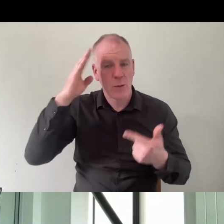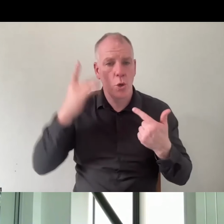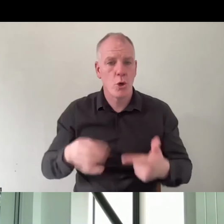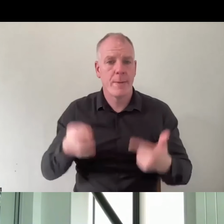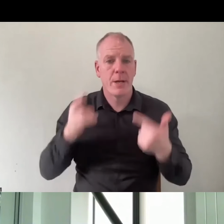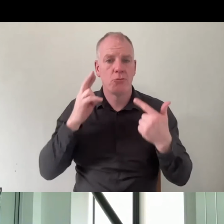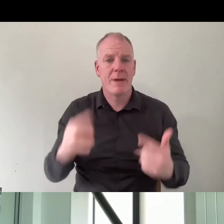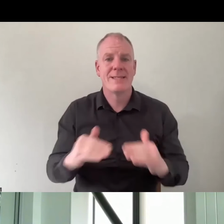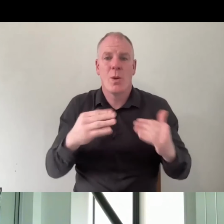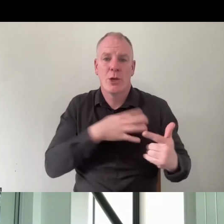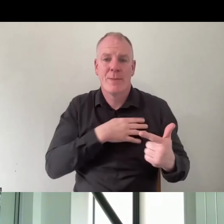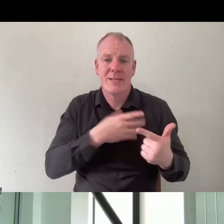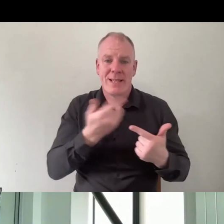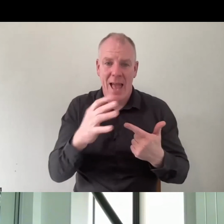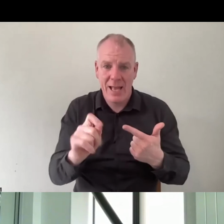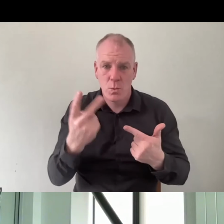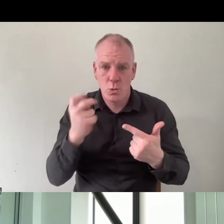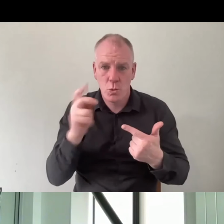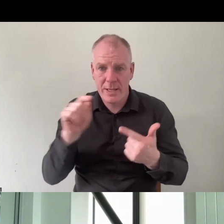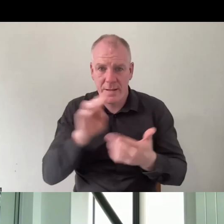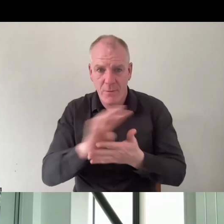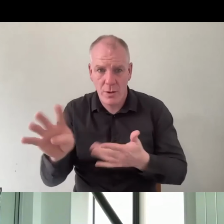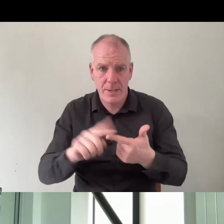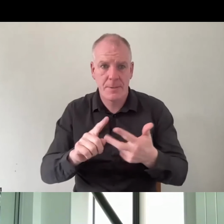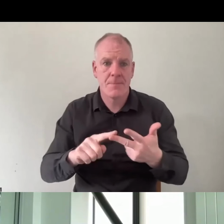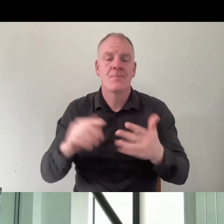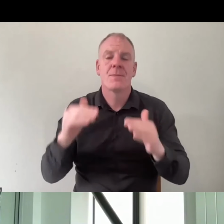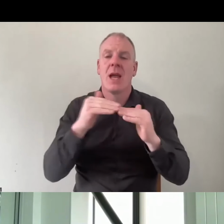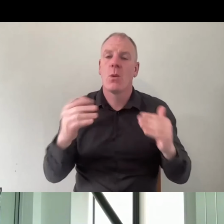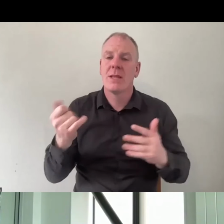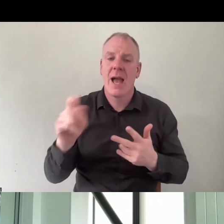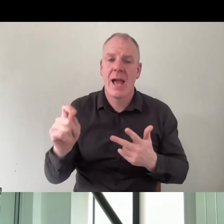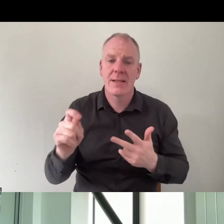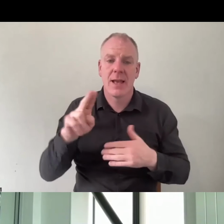the Equality Acts, the NDIS — National Disability Inclusion Strategy —